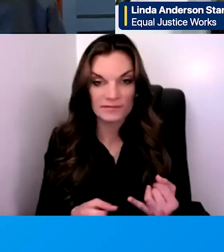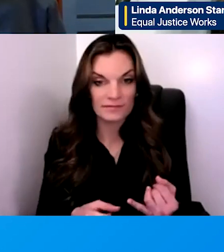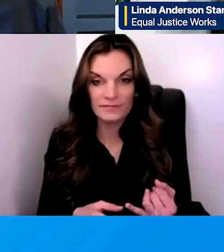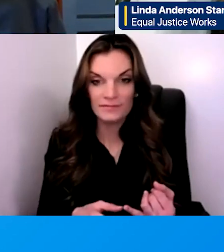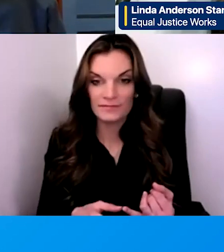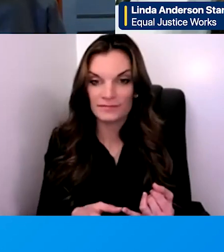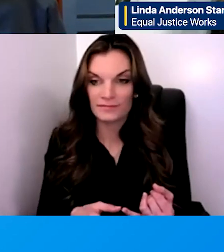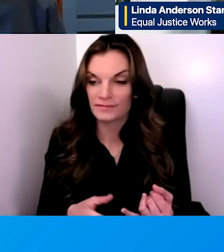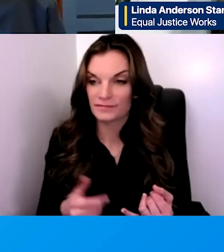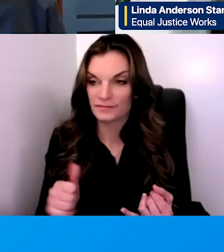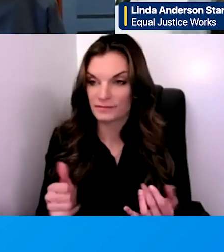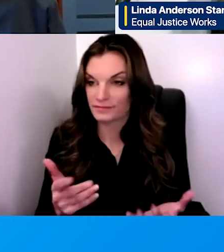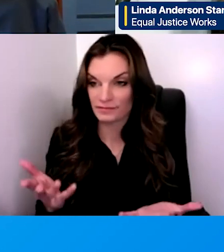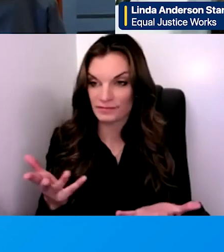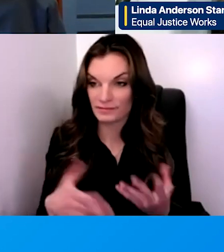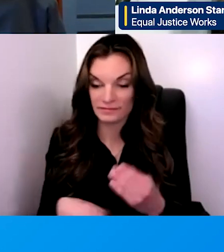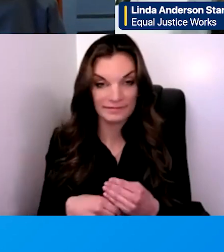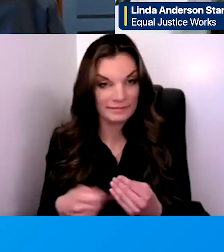you? Things you wanted to get to but